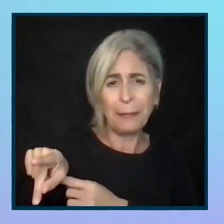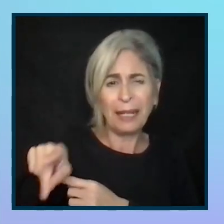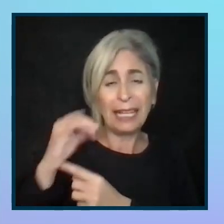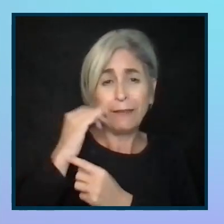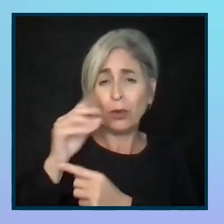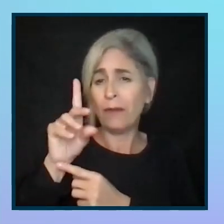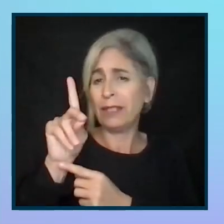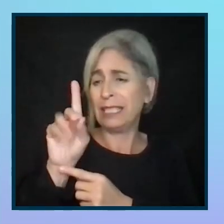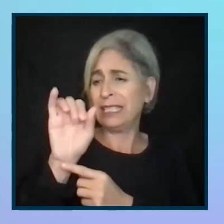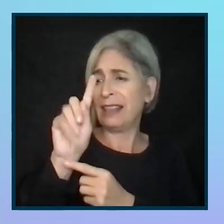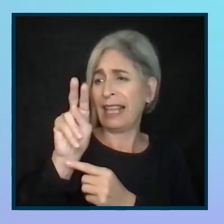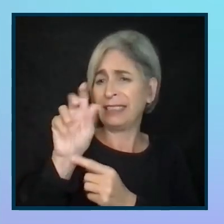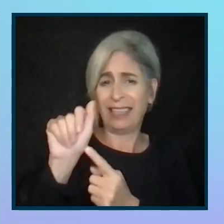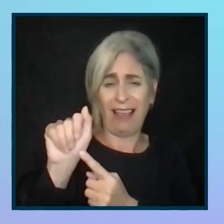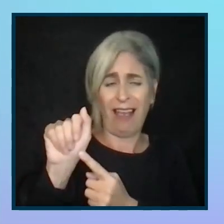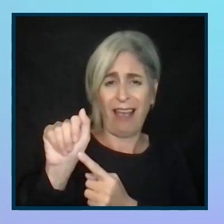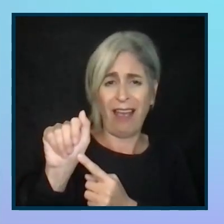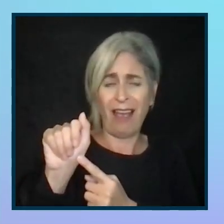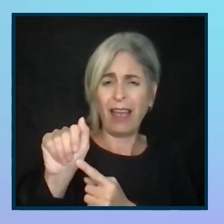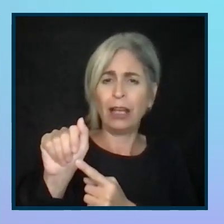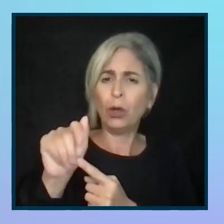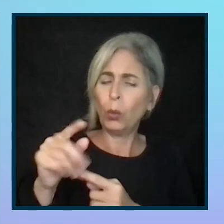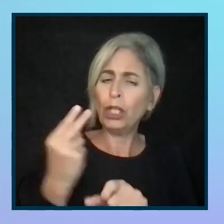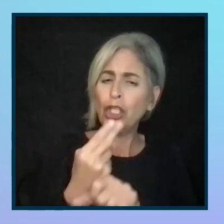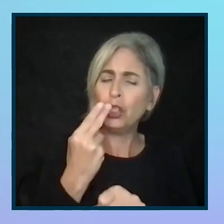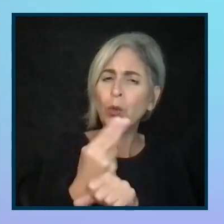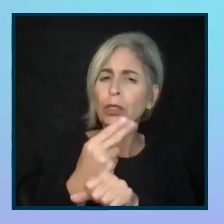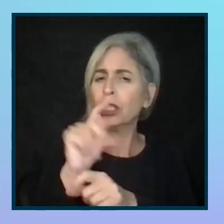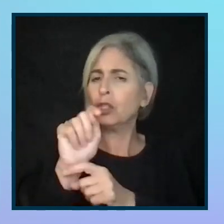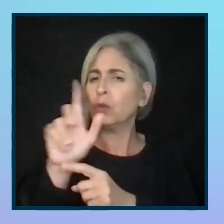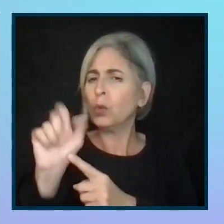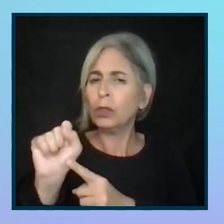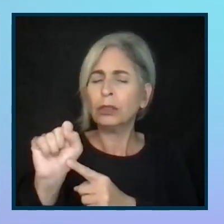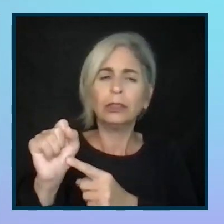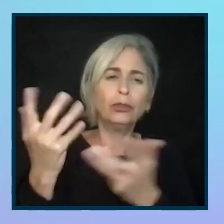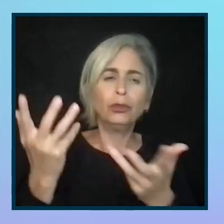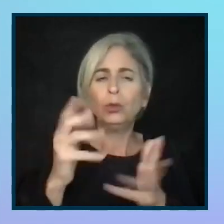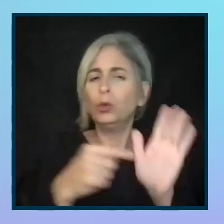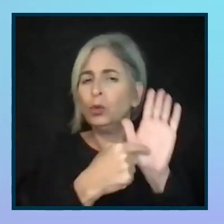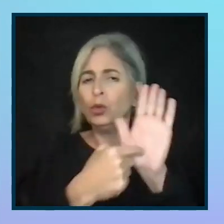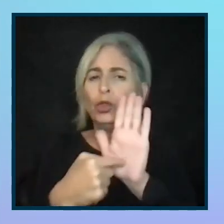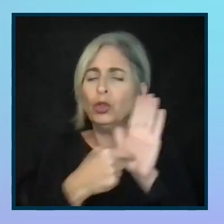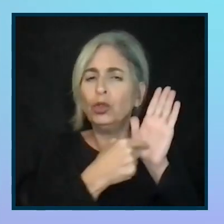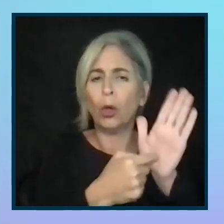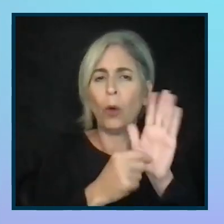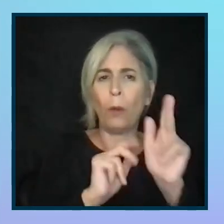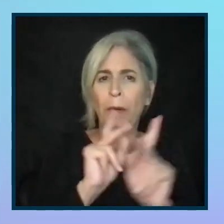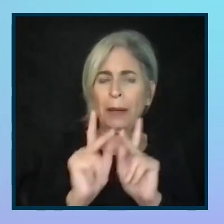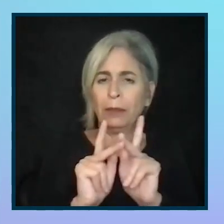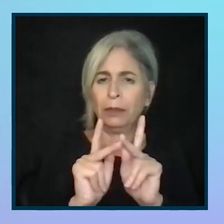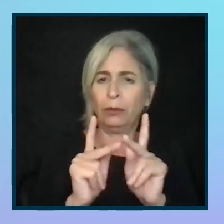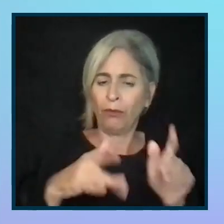And we use basically simulation tools to actually show it to people, and then we find